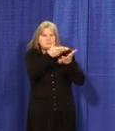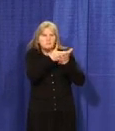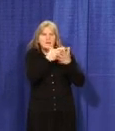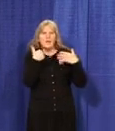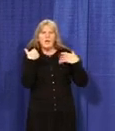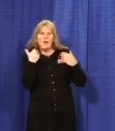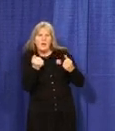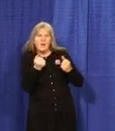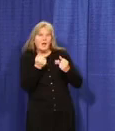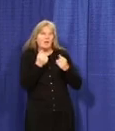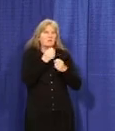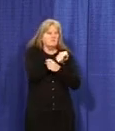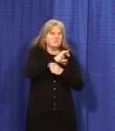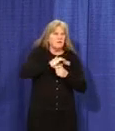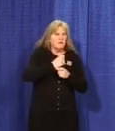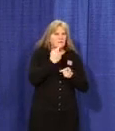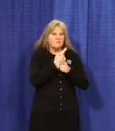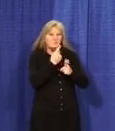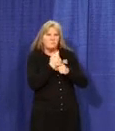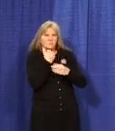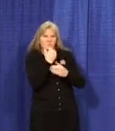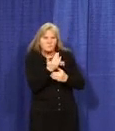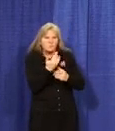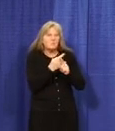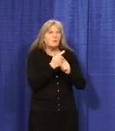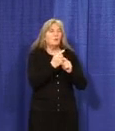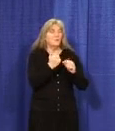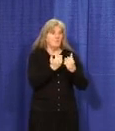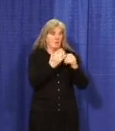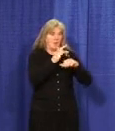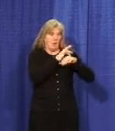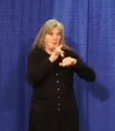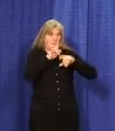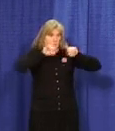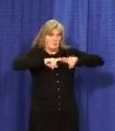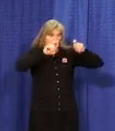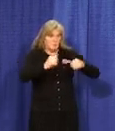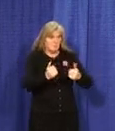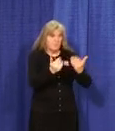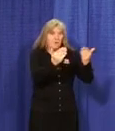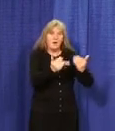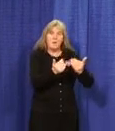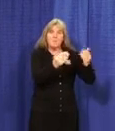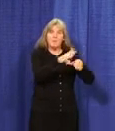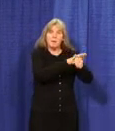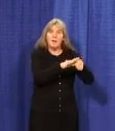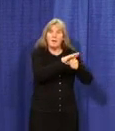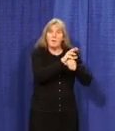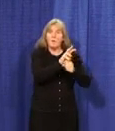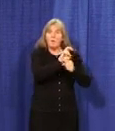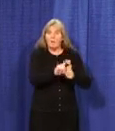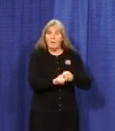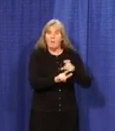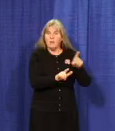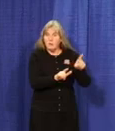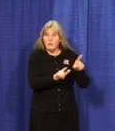situation and the extra testing capacity provided to Watson Lake to ensure all those that are